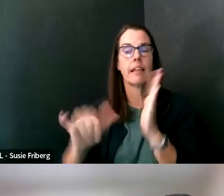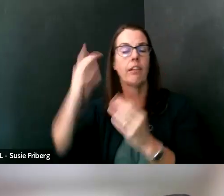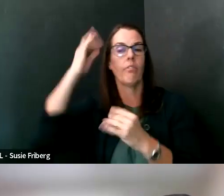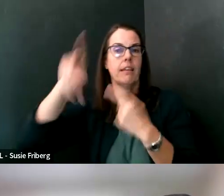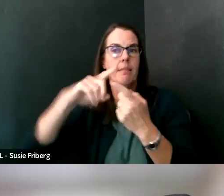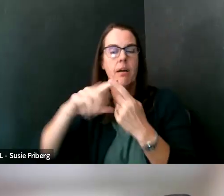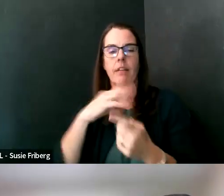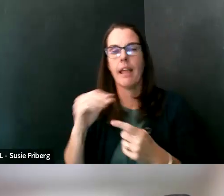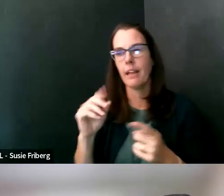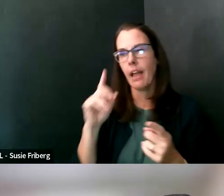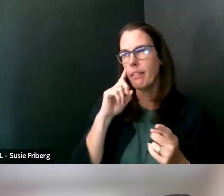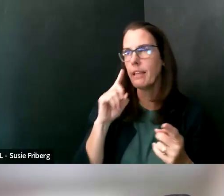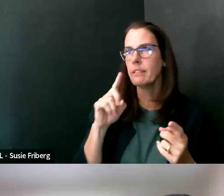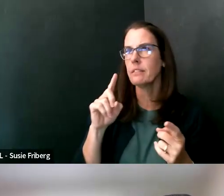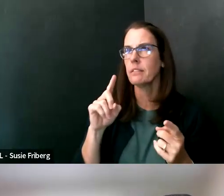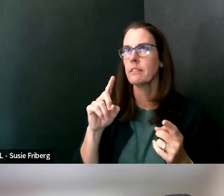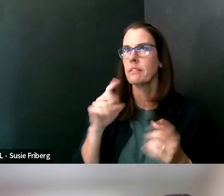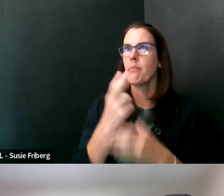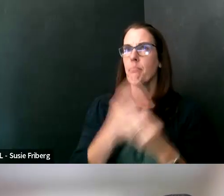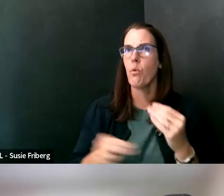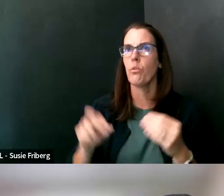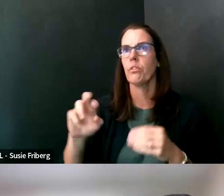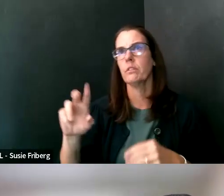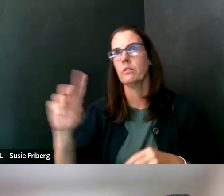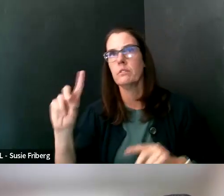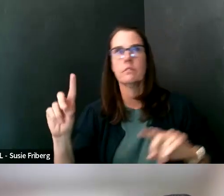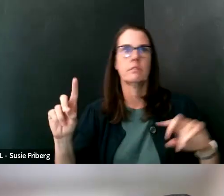camel and I think it's bipartisan I know it is it's sponsored by both sides of the aisle. So,